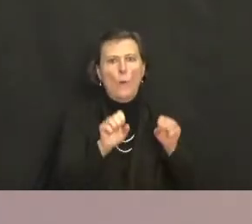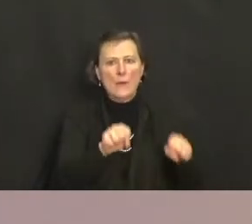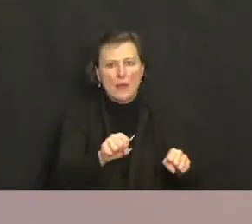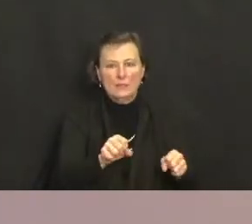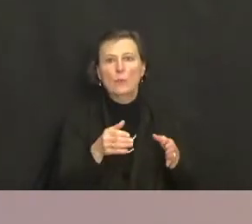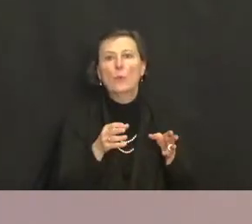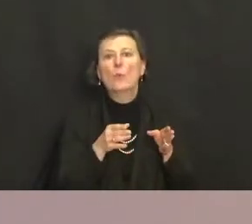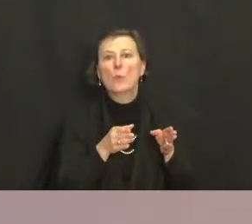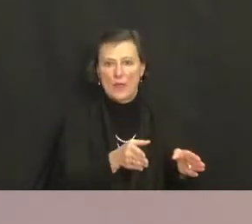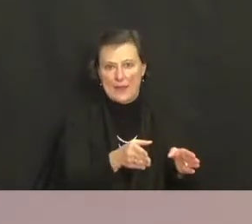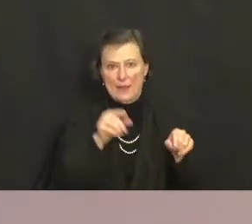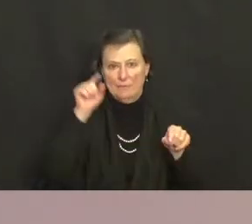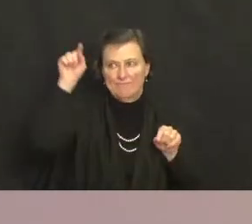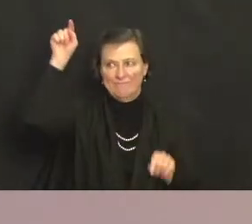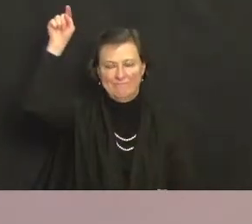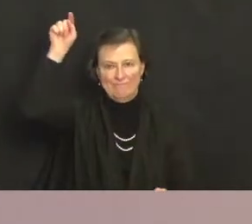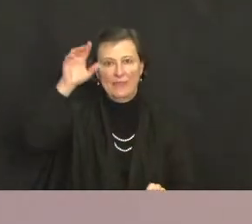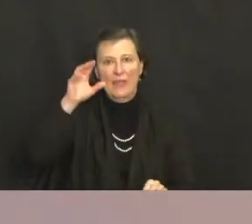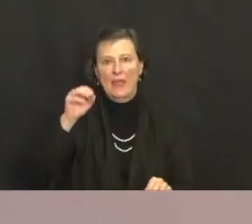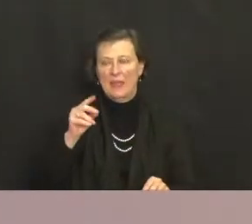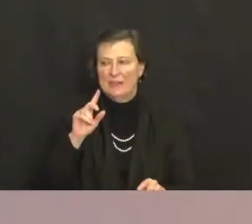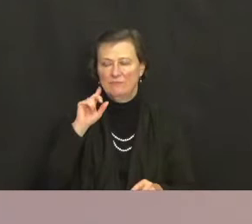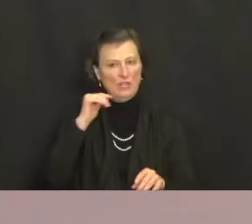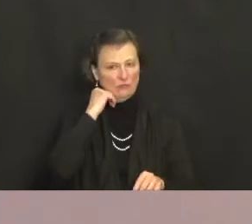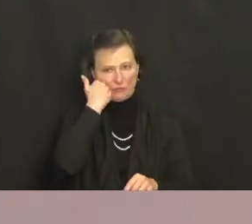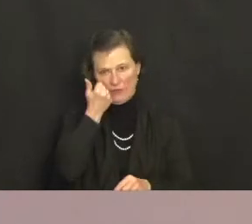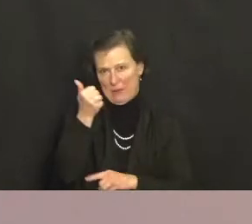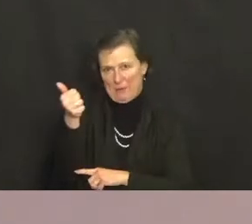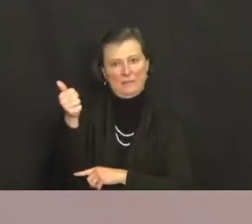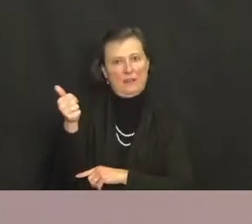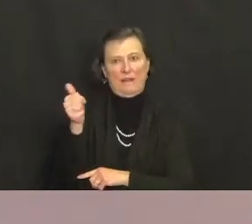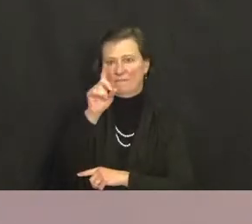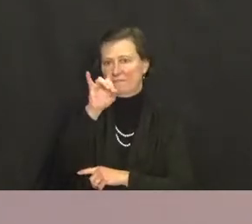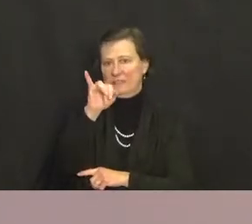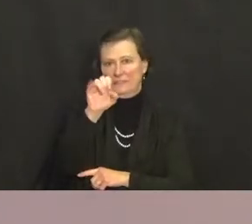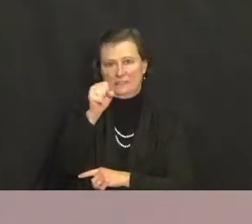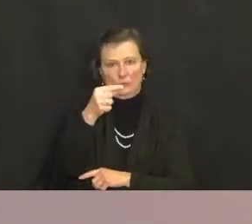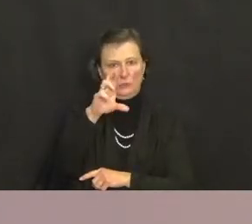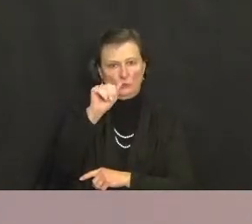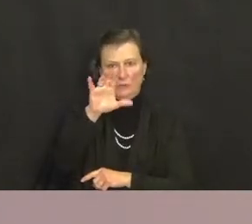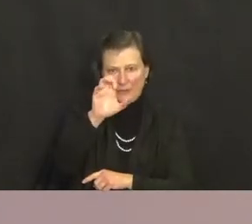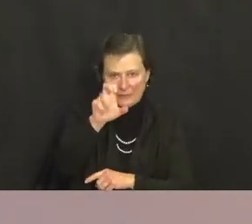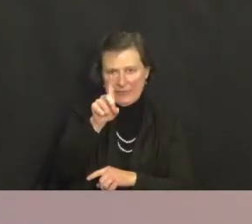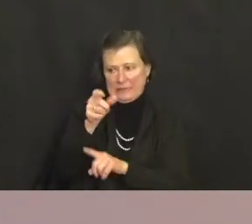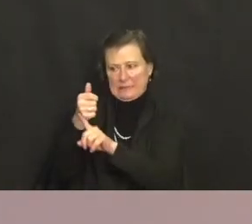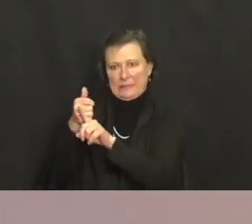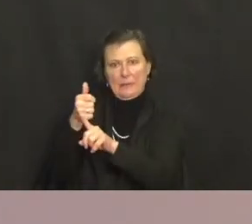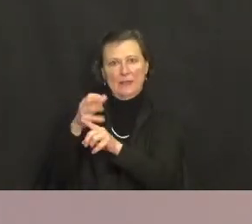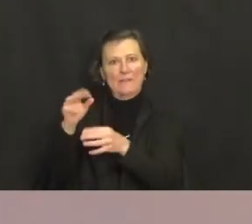And, he has disgraced himself and greatly damaged our democracy.